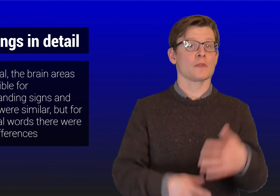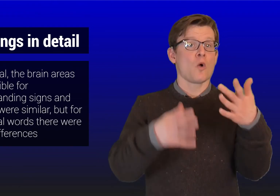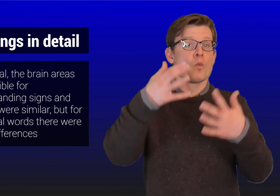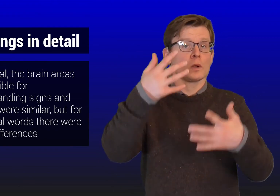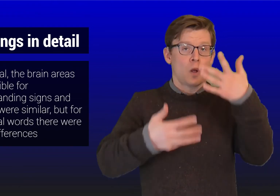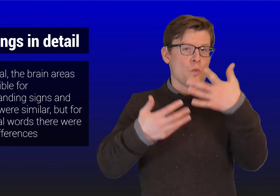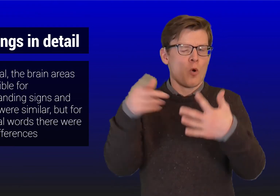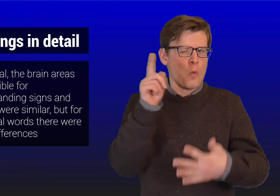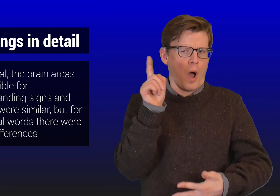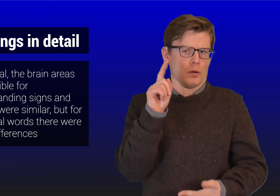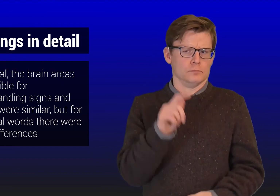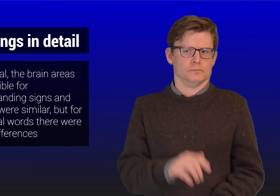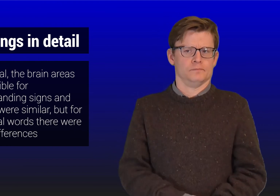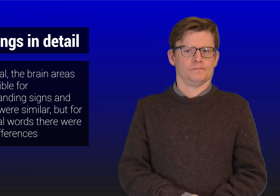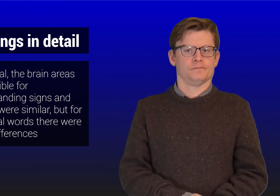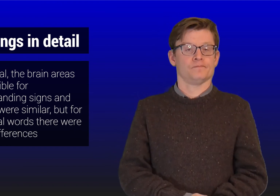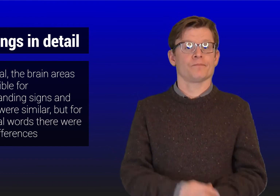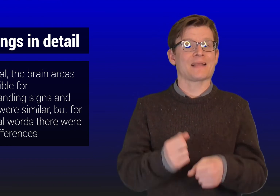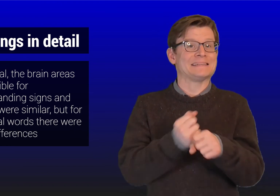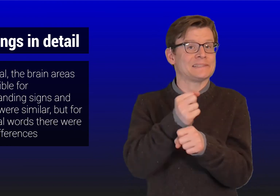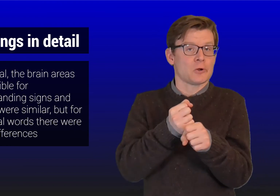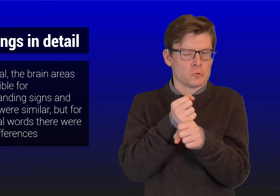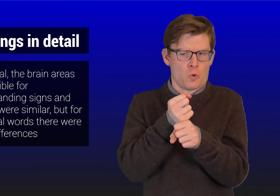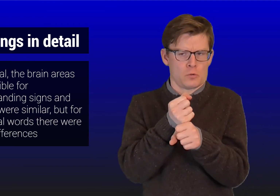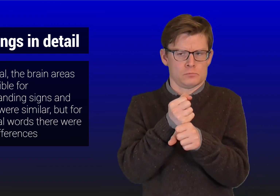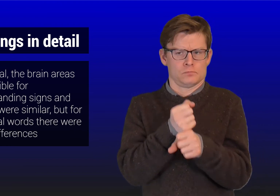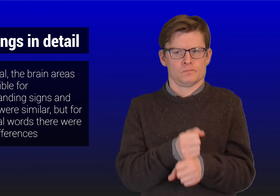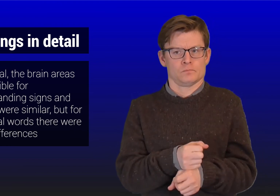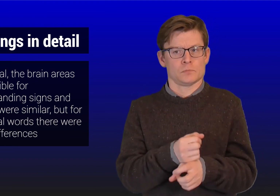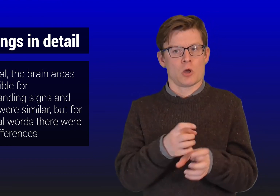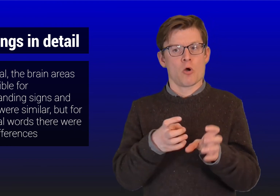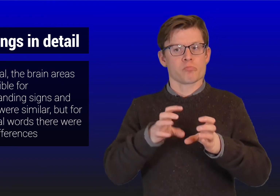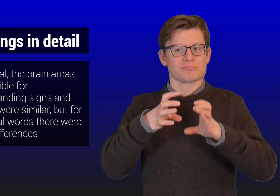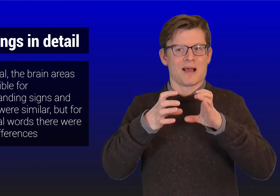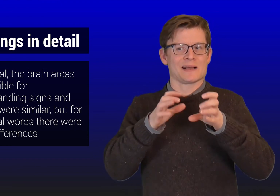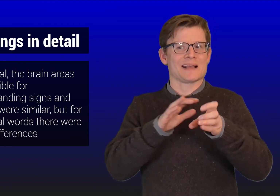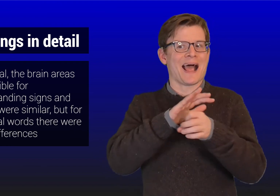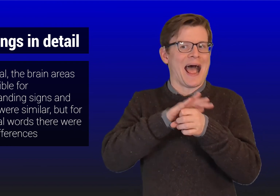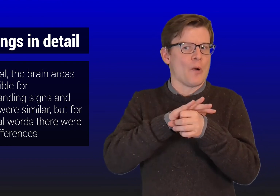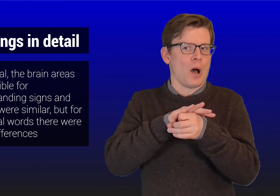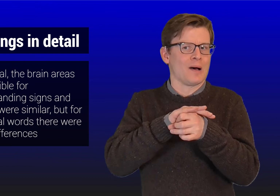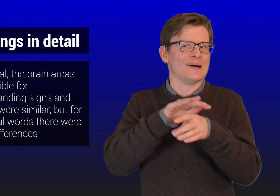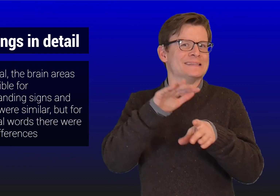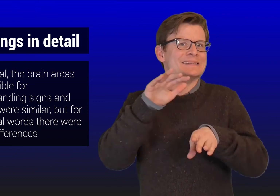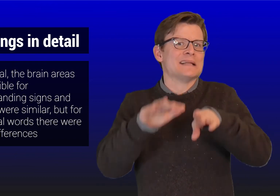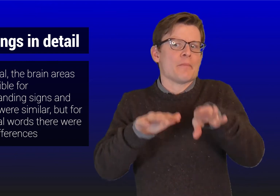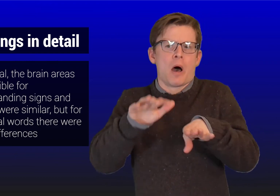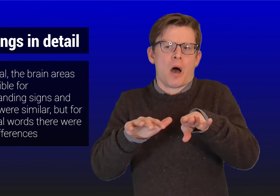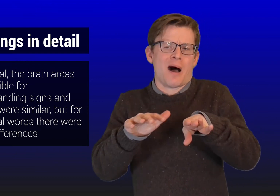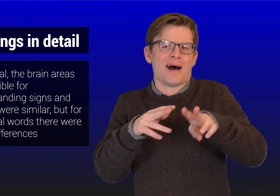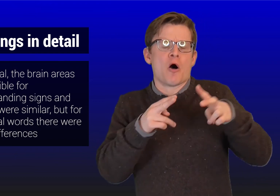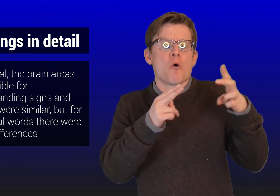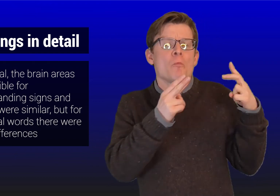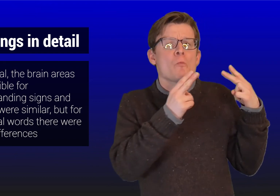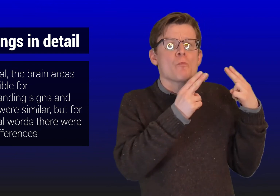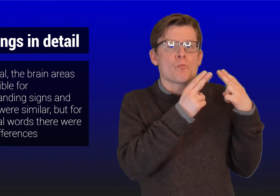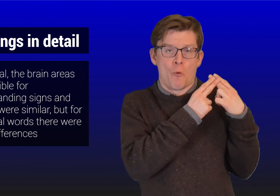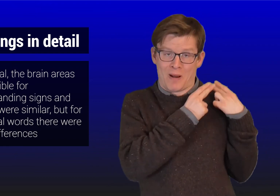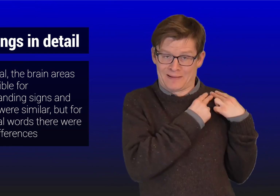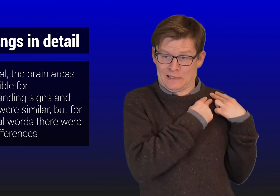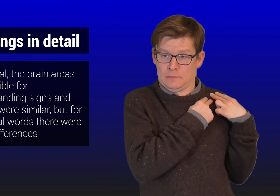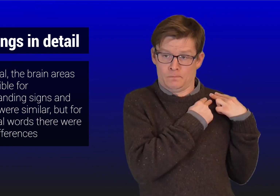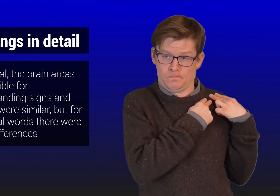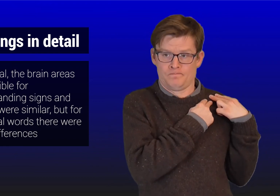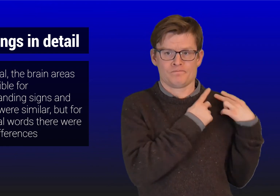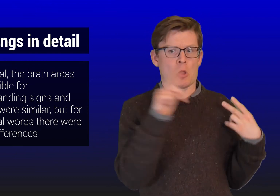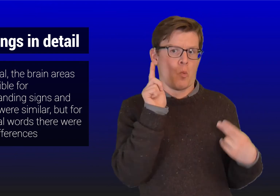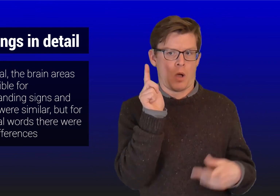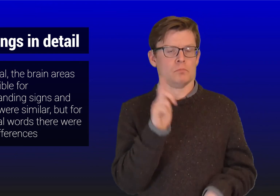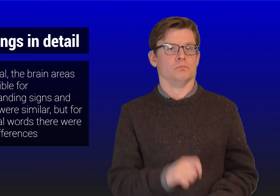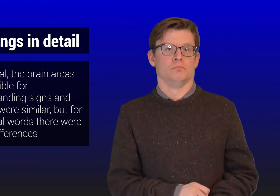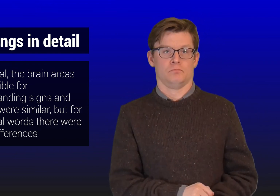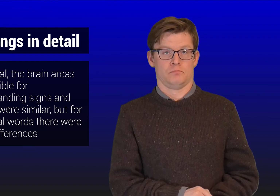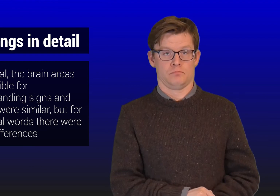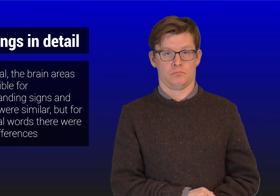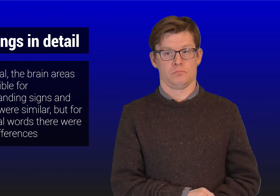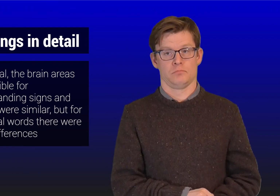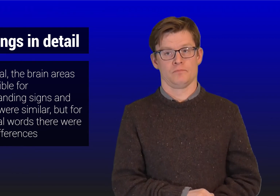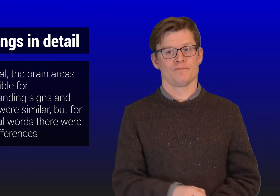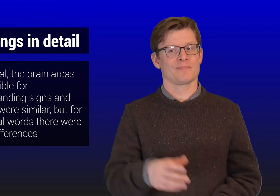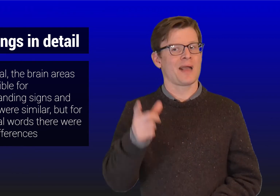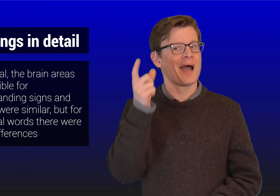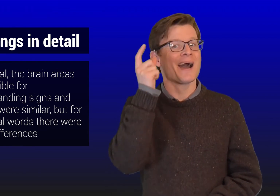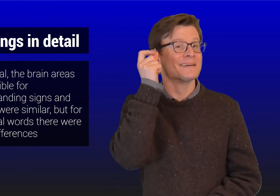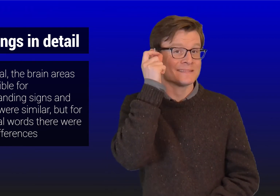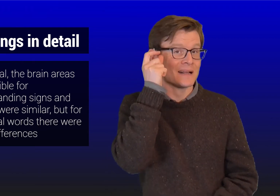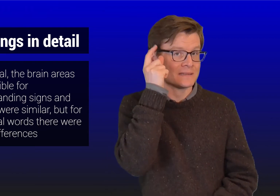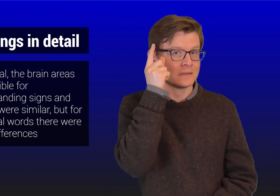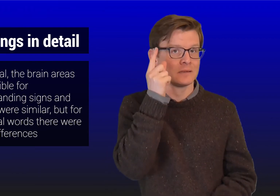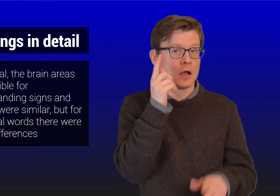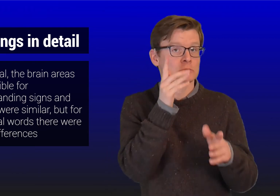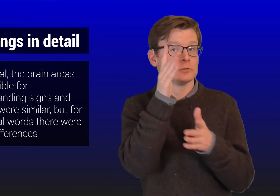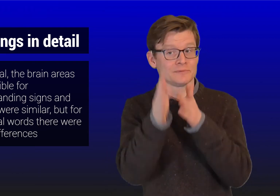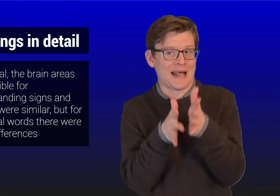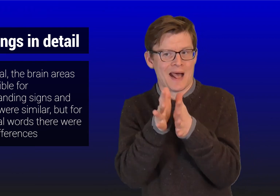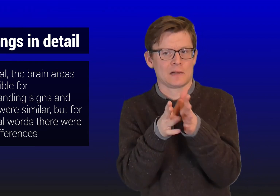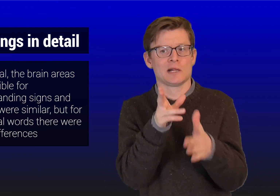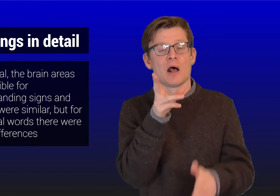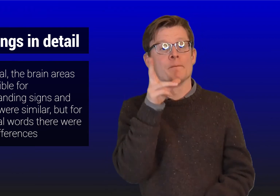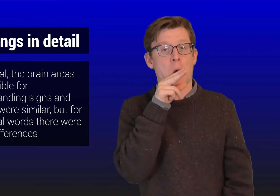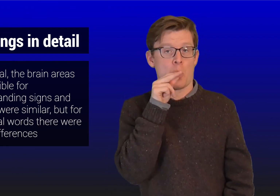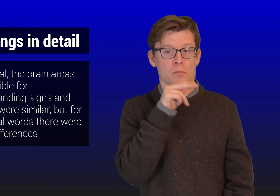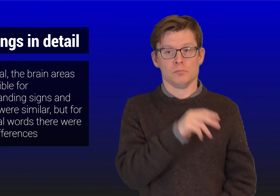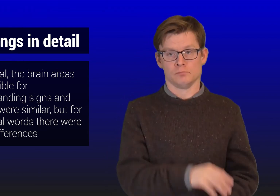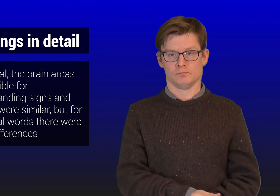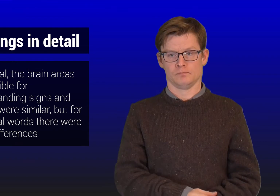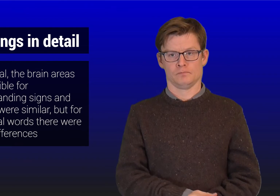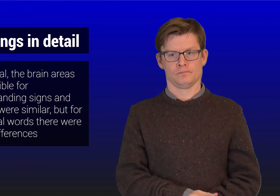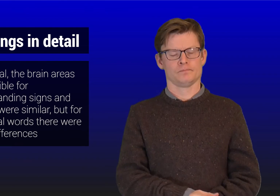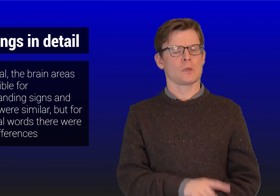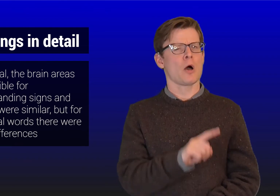The results showed that in general the brain areas responsible for understanding signs and speech were similar,